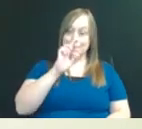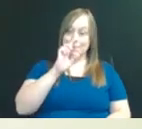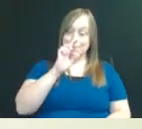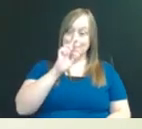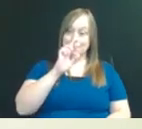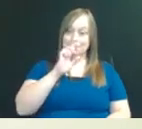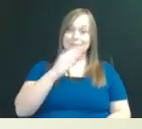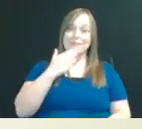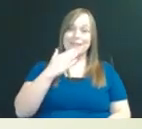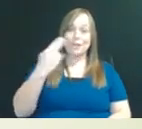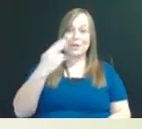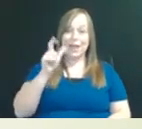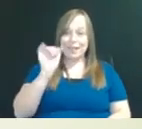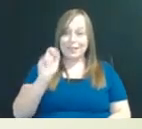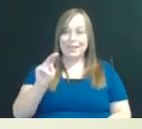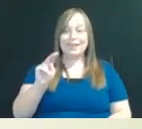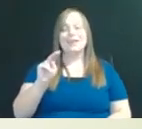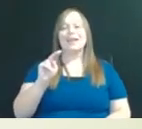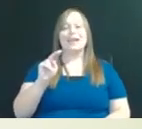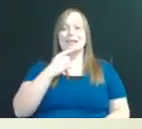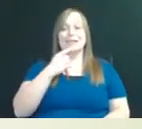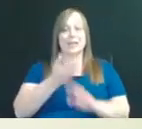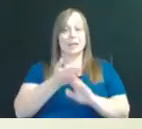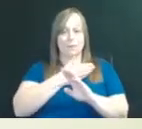[Zach] Thank you, Helen. So as I said before,